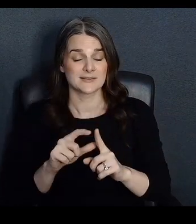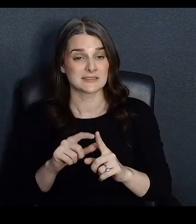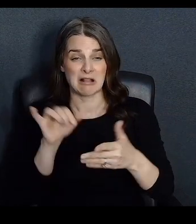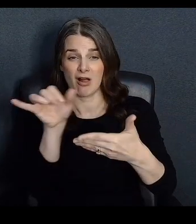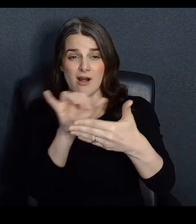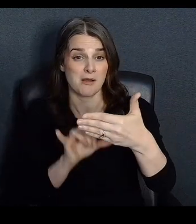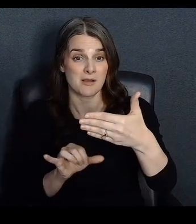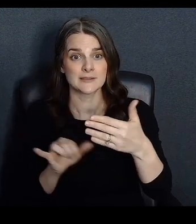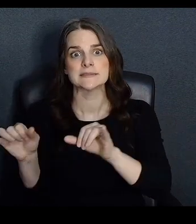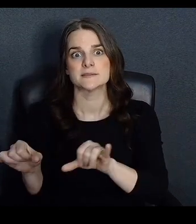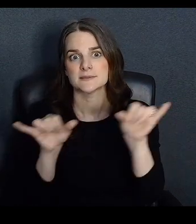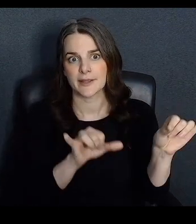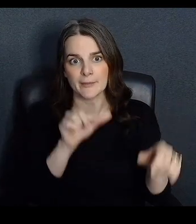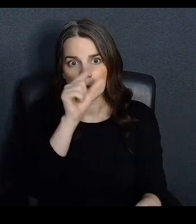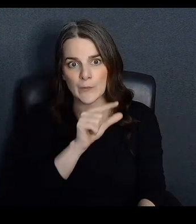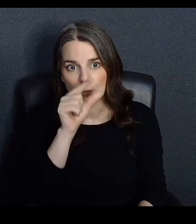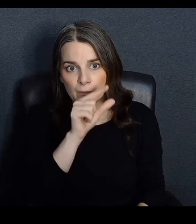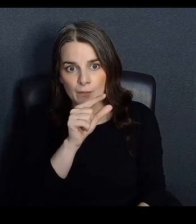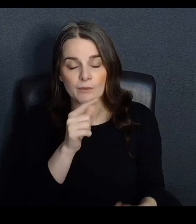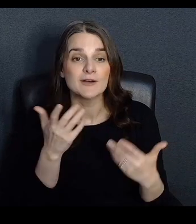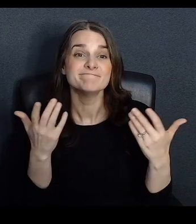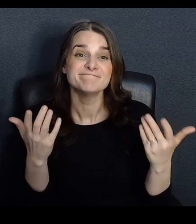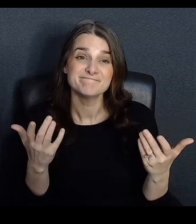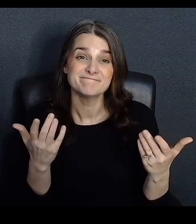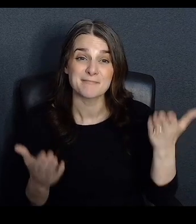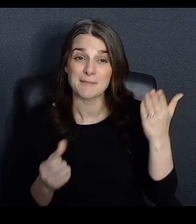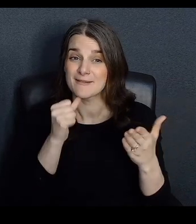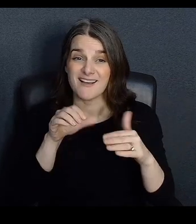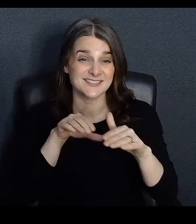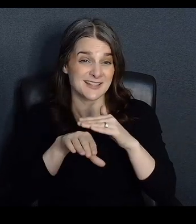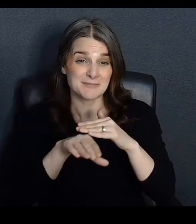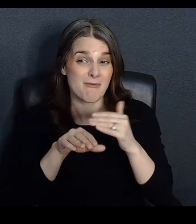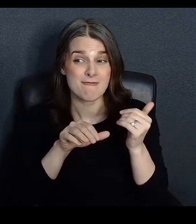And that's not going to be accessible or motivating to everyone.